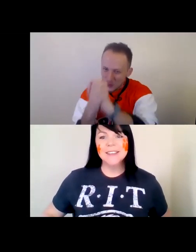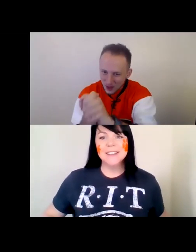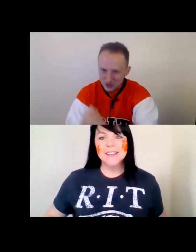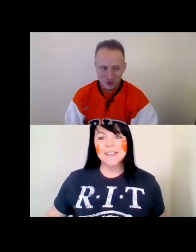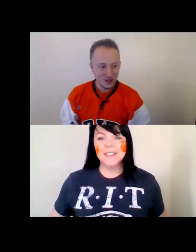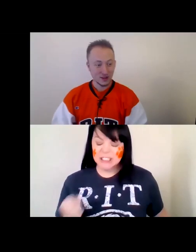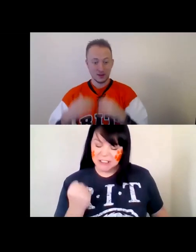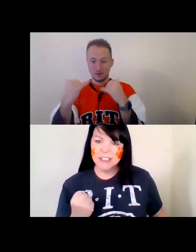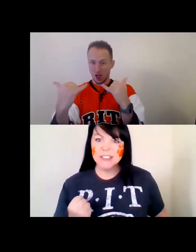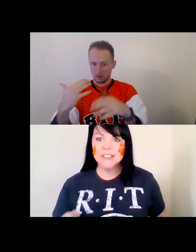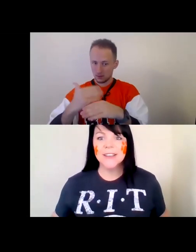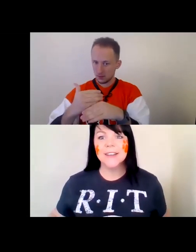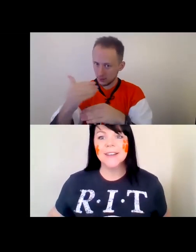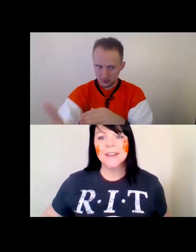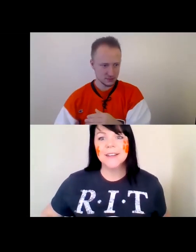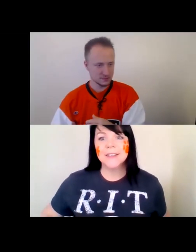Matt: Congratulations again. Matt: Now let's see what is next.